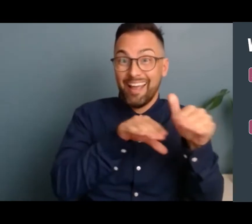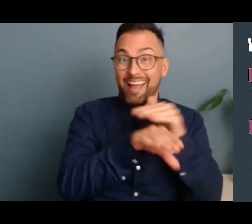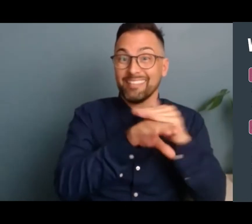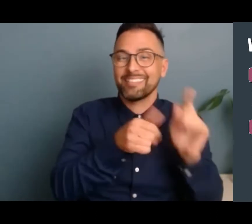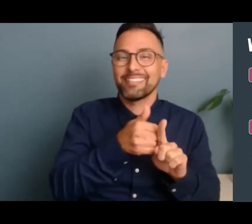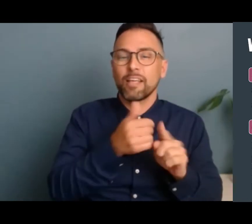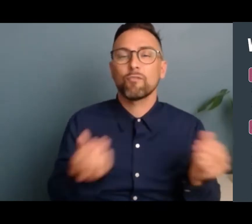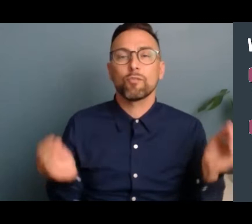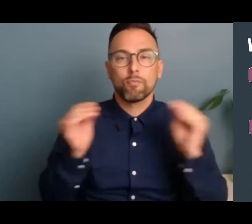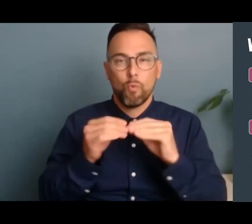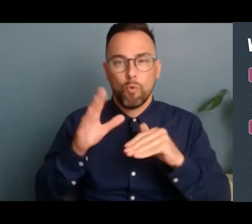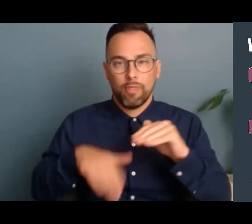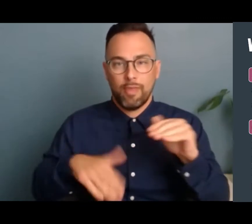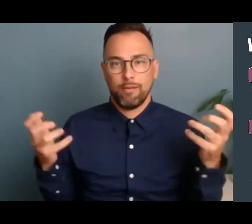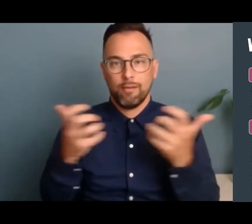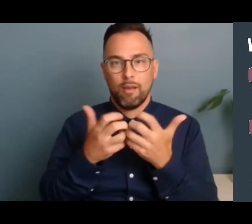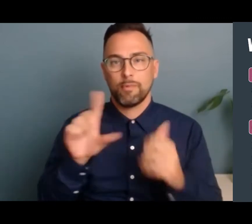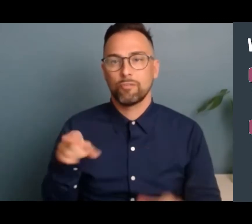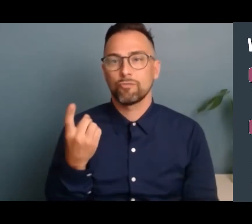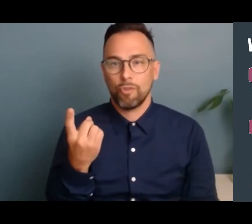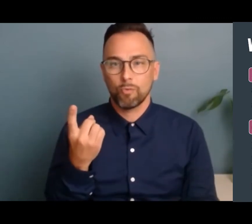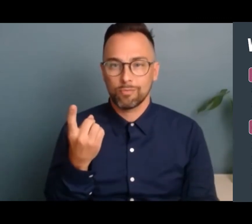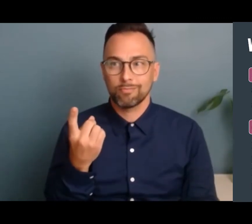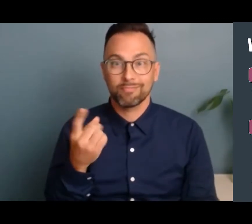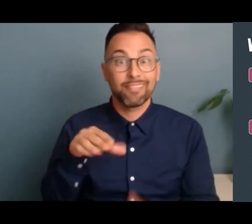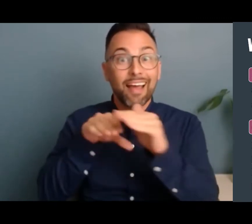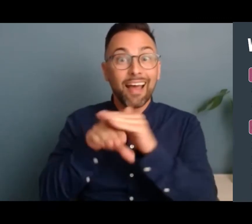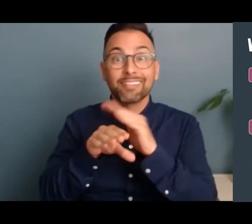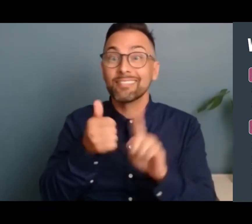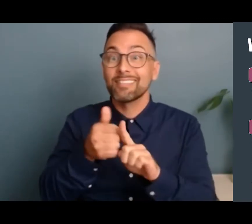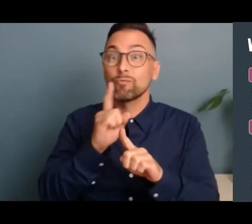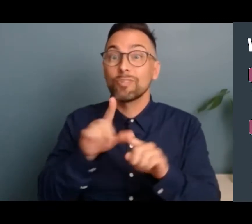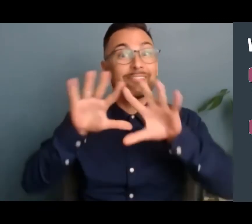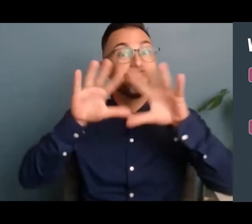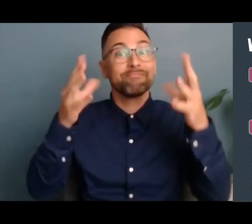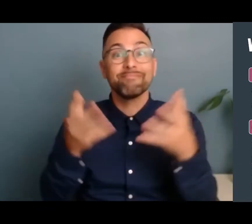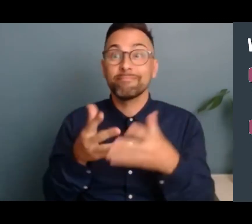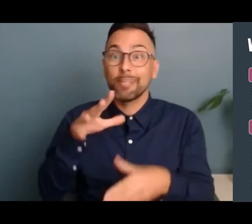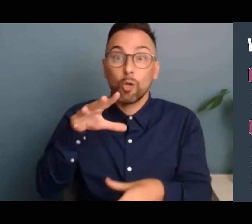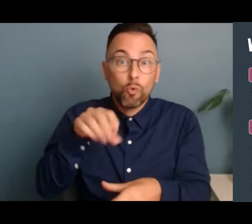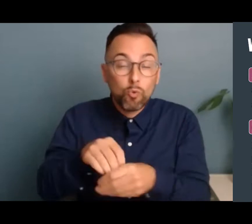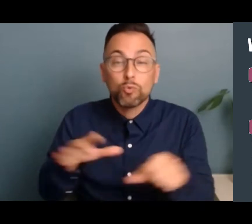First is that access is all-encompassing. It's more than just access.